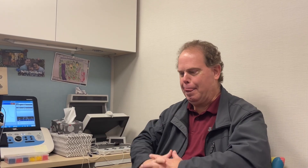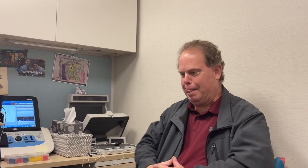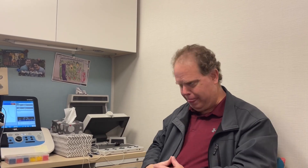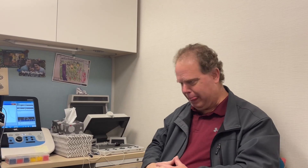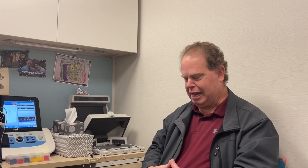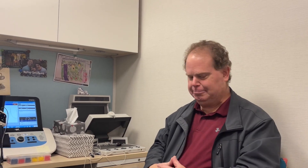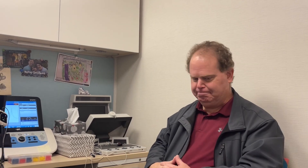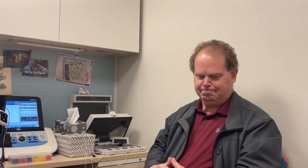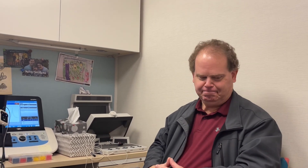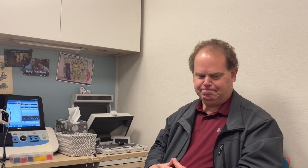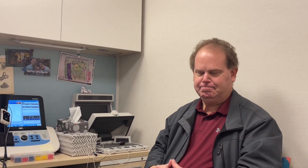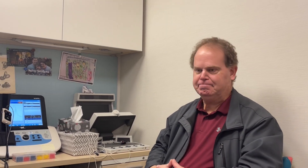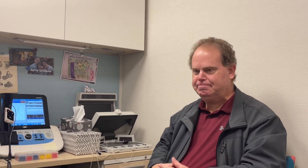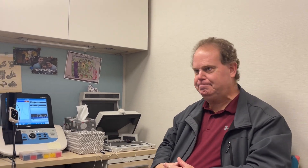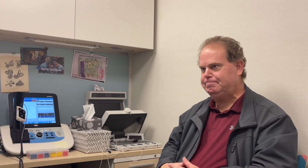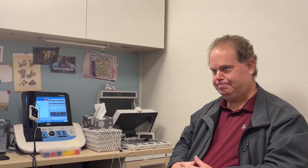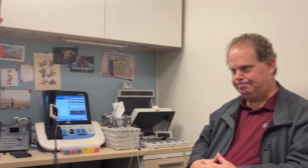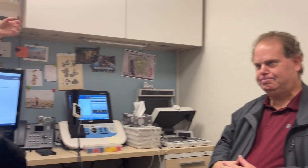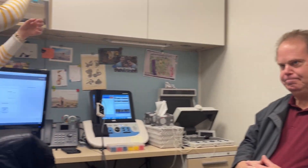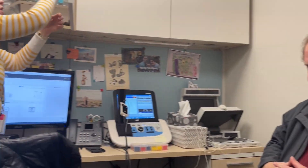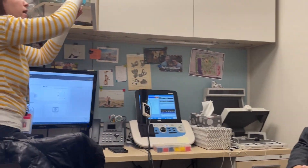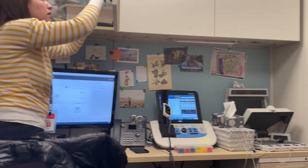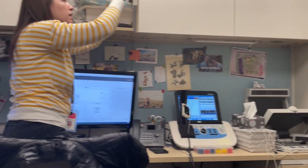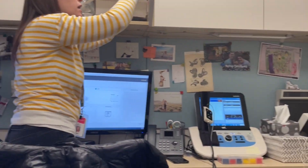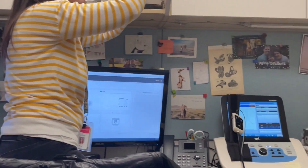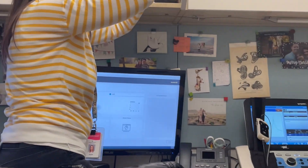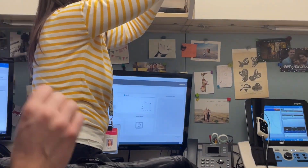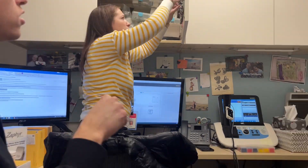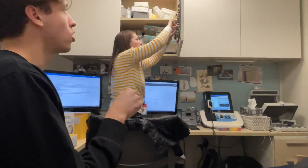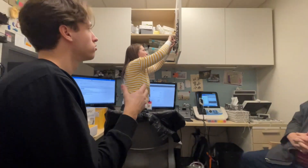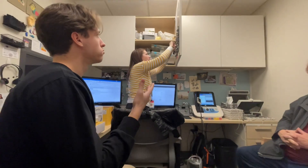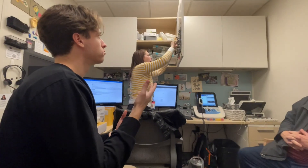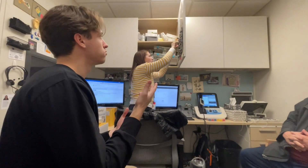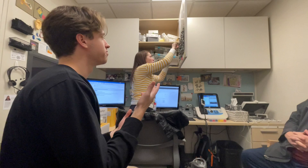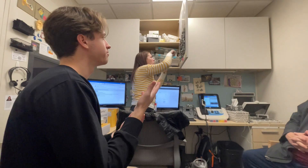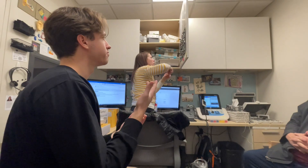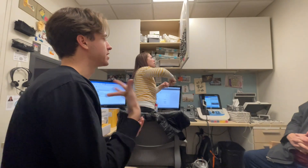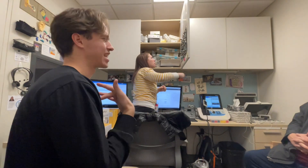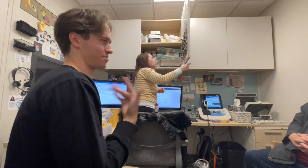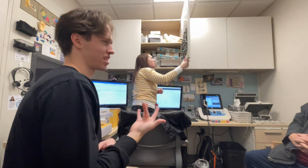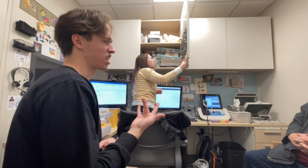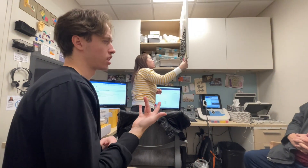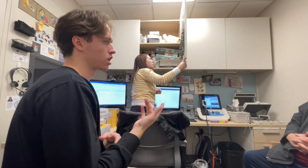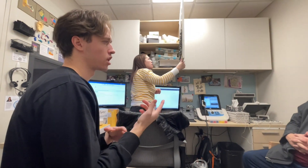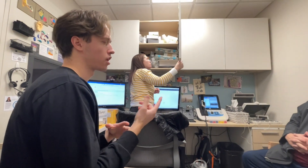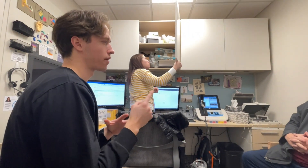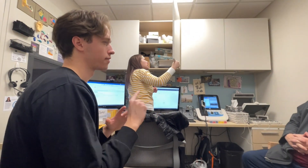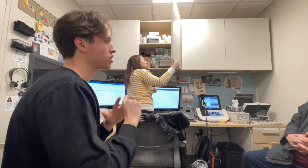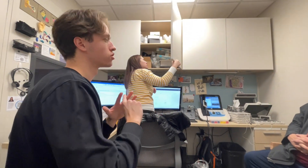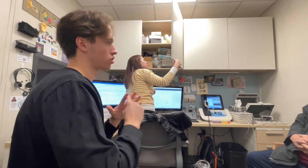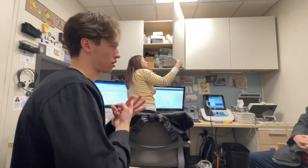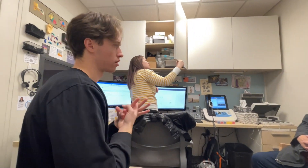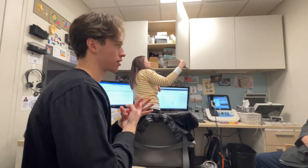want to let you know that okay yeah so likely at first like right now the biggest difference